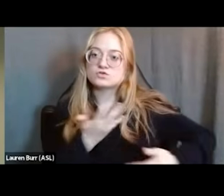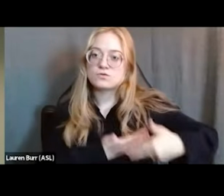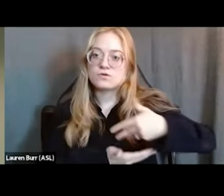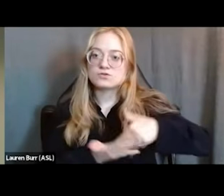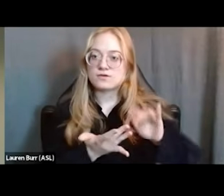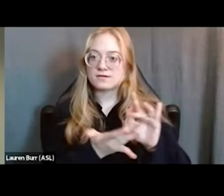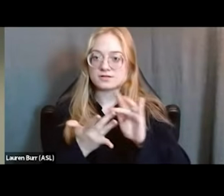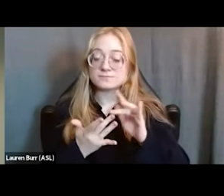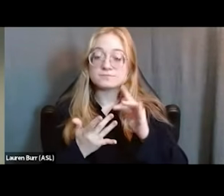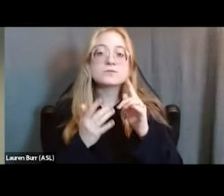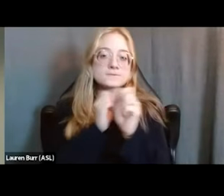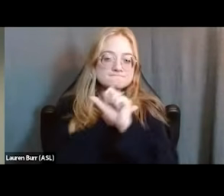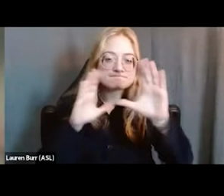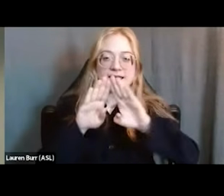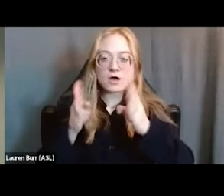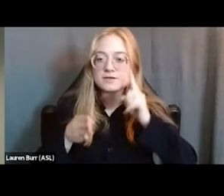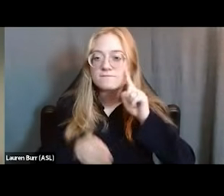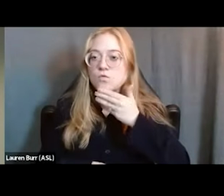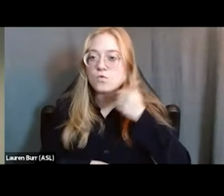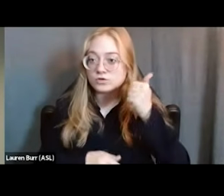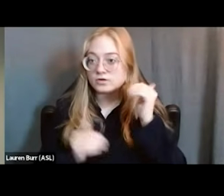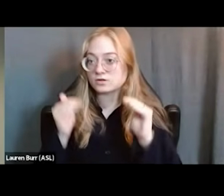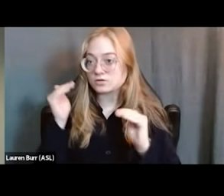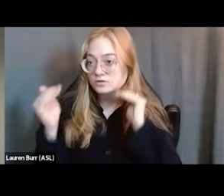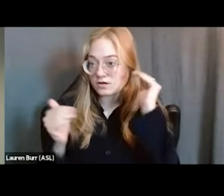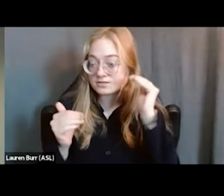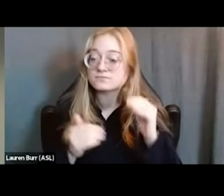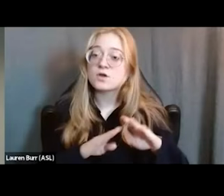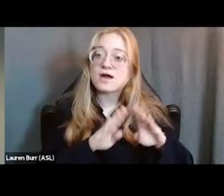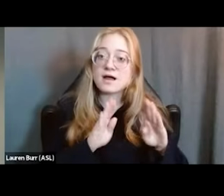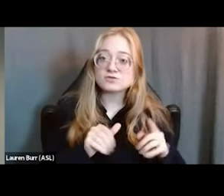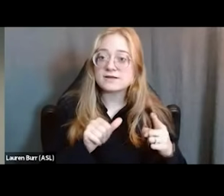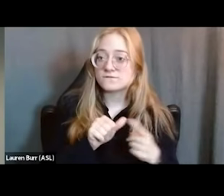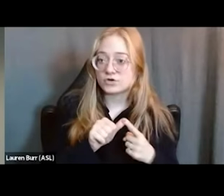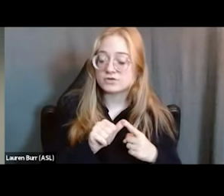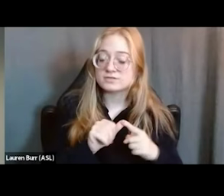especially for older adults, when we're creating Housing First permanent supportive housing spaces and communities,